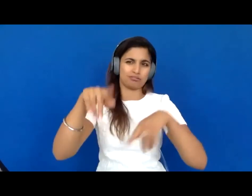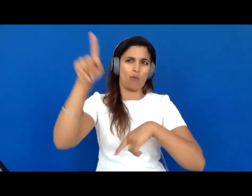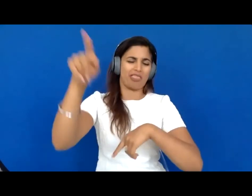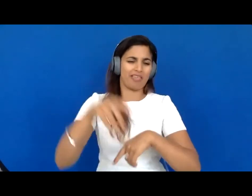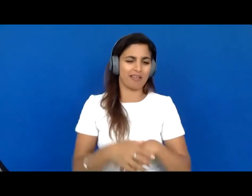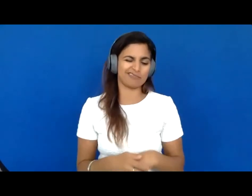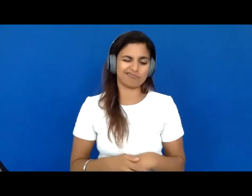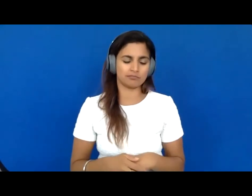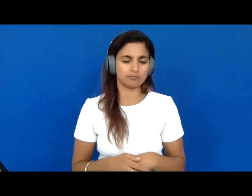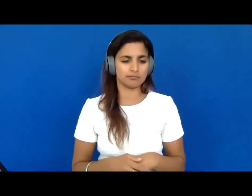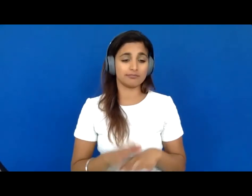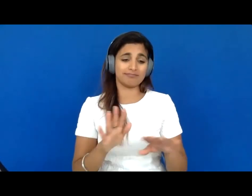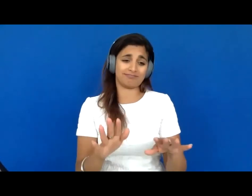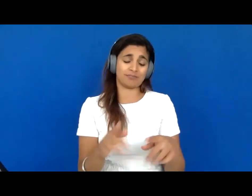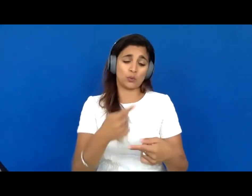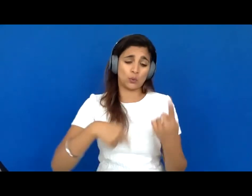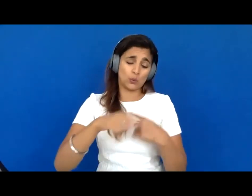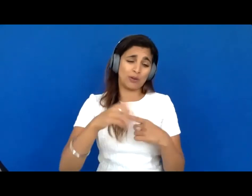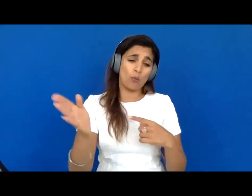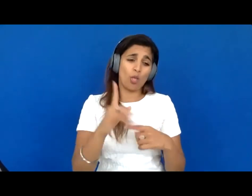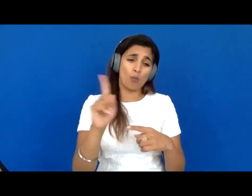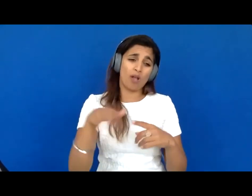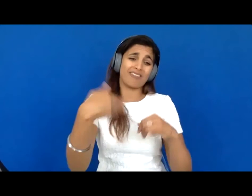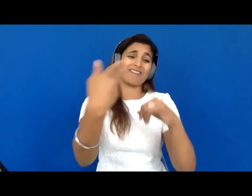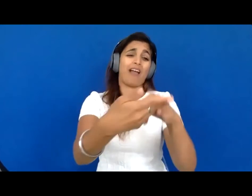we all go to the final destination wherever we are so don't use depression